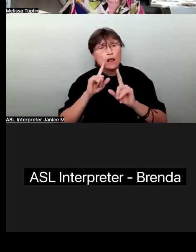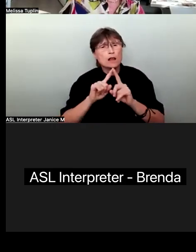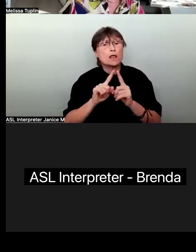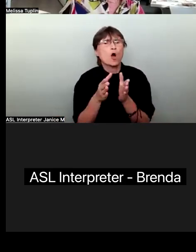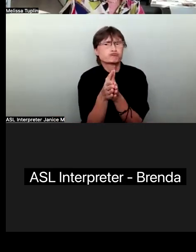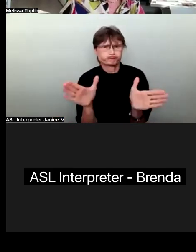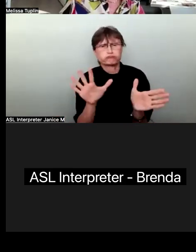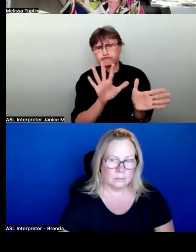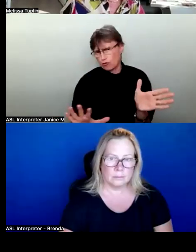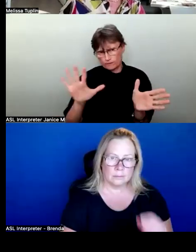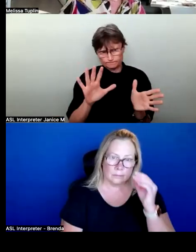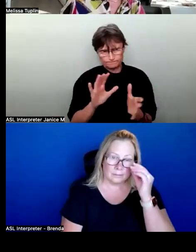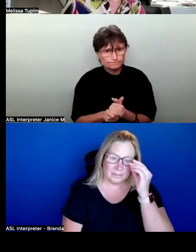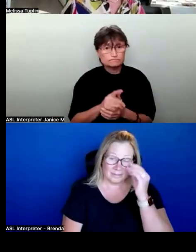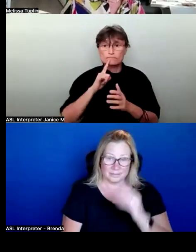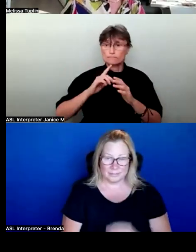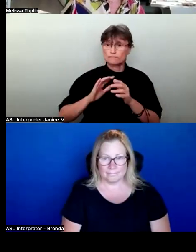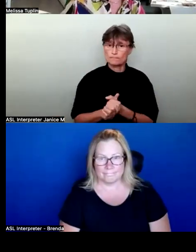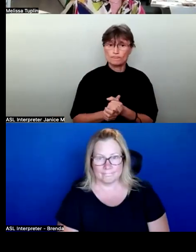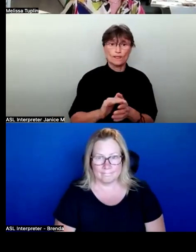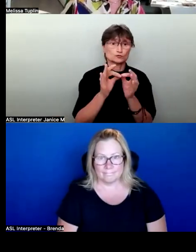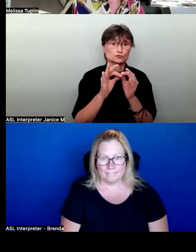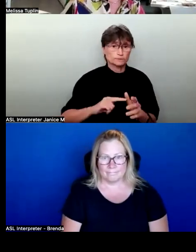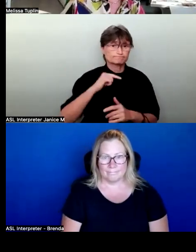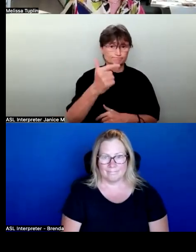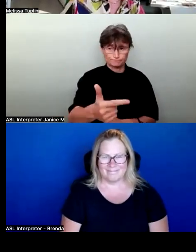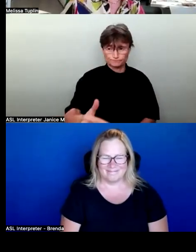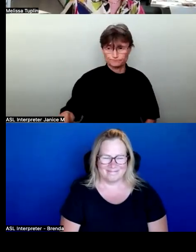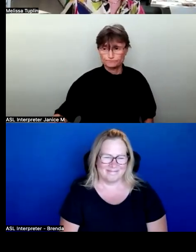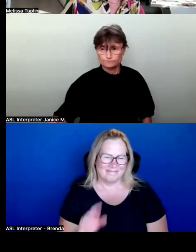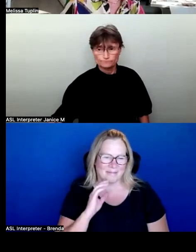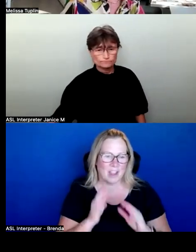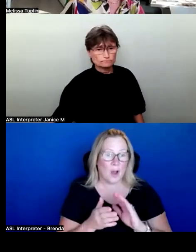The Operating Grant for Community Arts Organizations will be committed on a